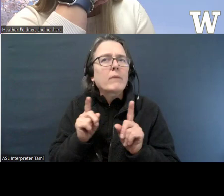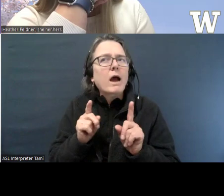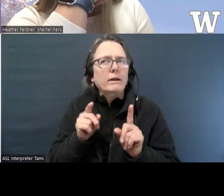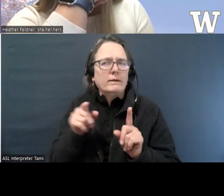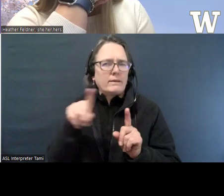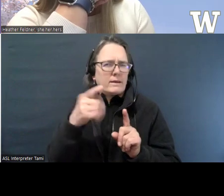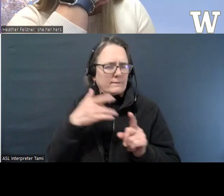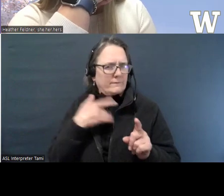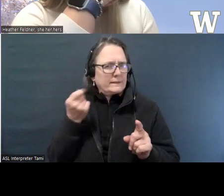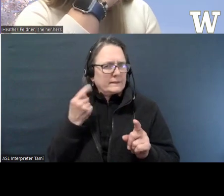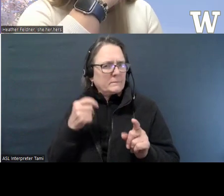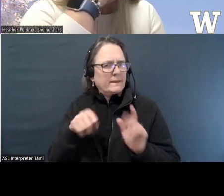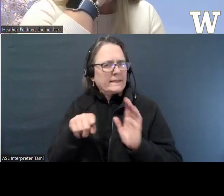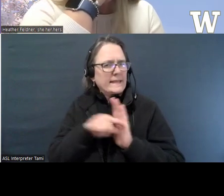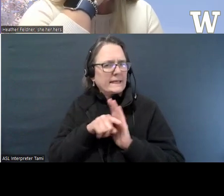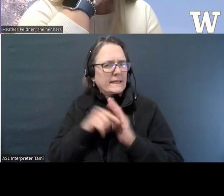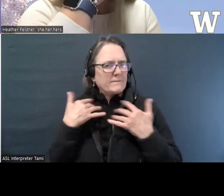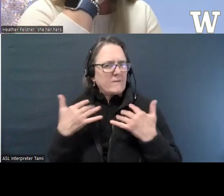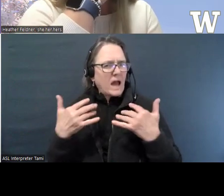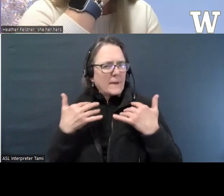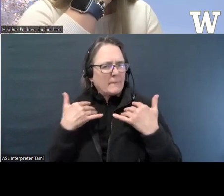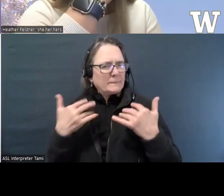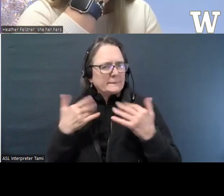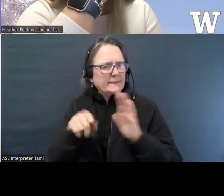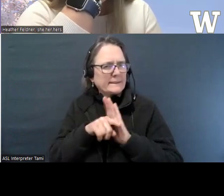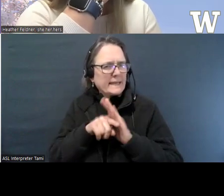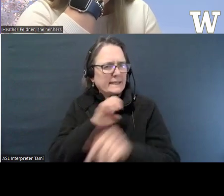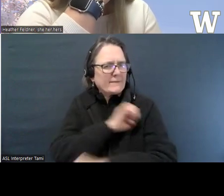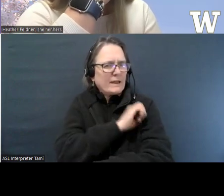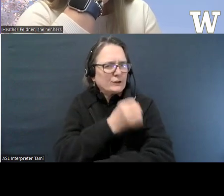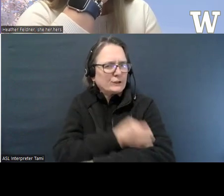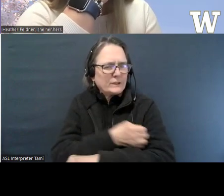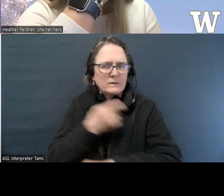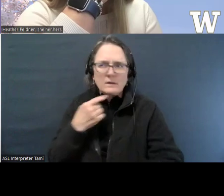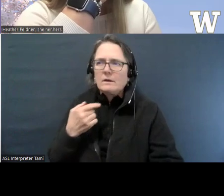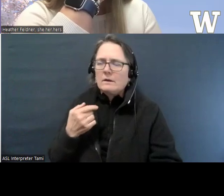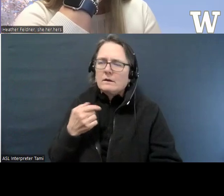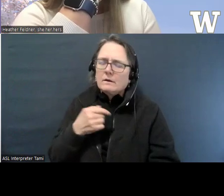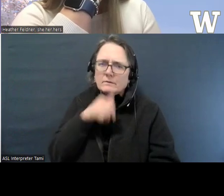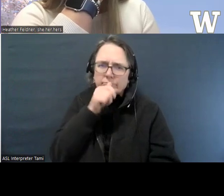and you know, good energy, you know, when trying to listen or assist me.